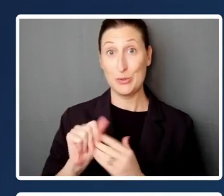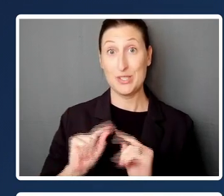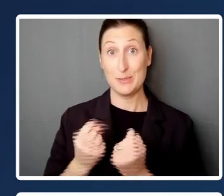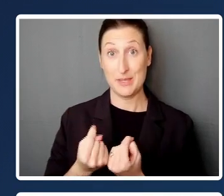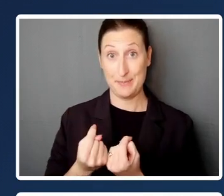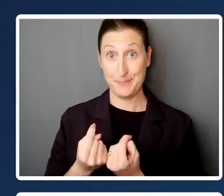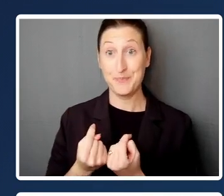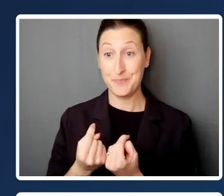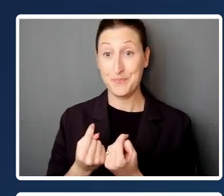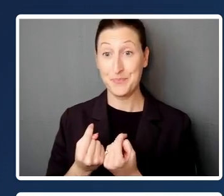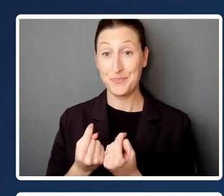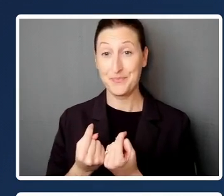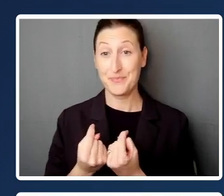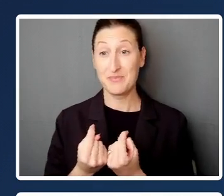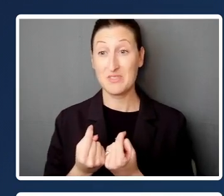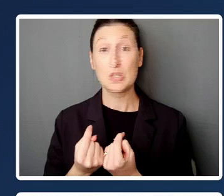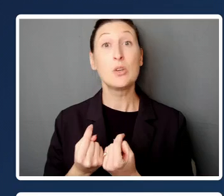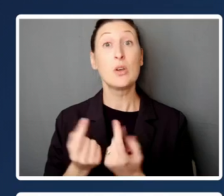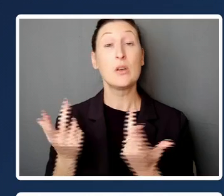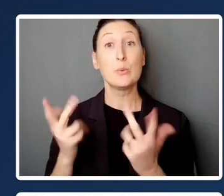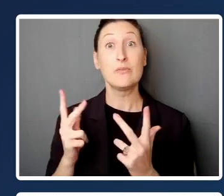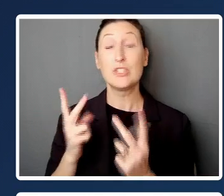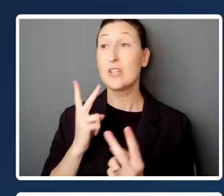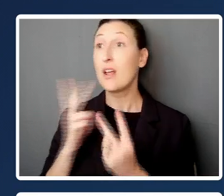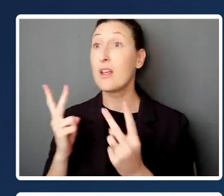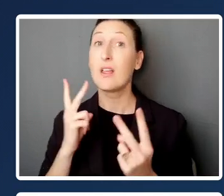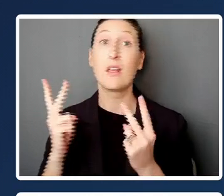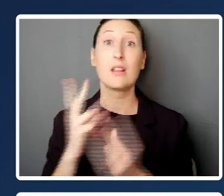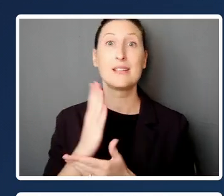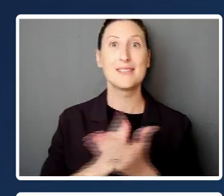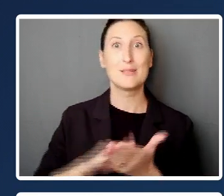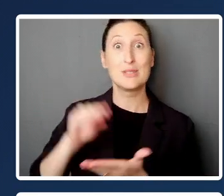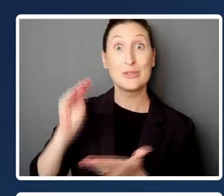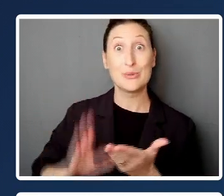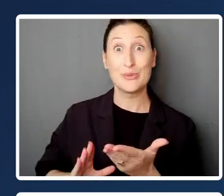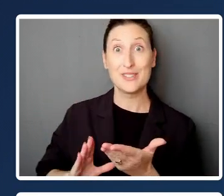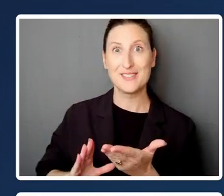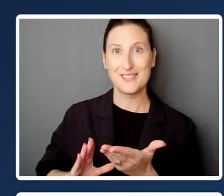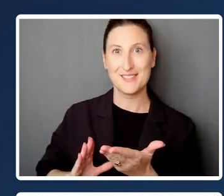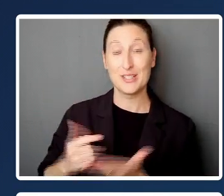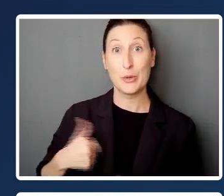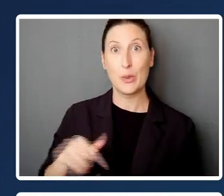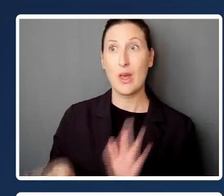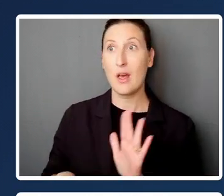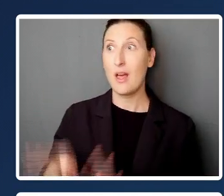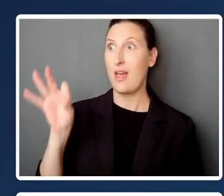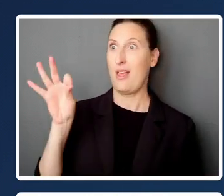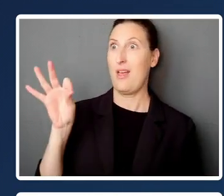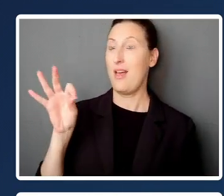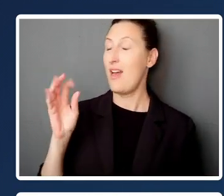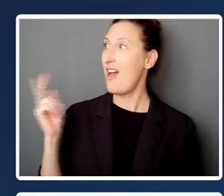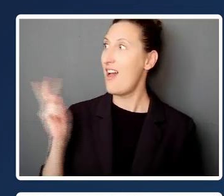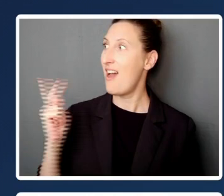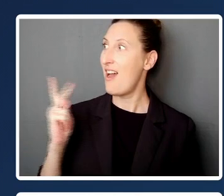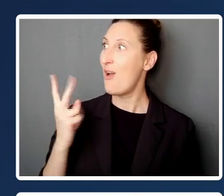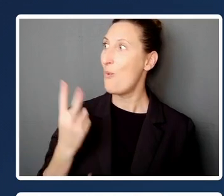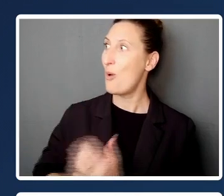to visit some of our students, we discovered our mutual love of Mister Rogers, Fred Rogers